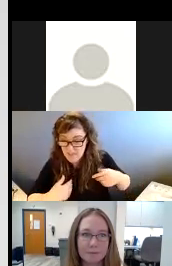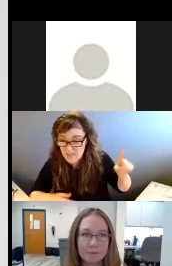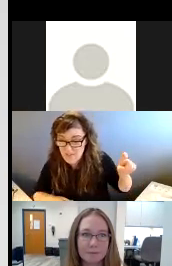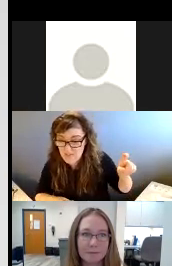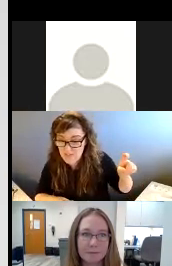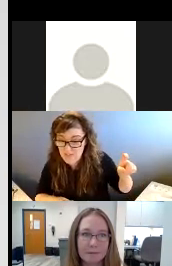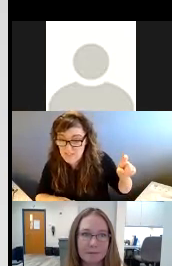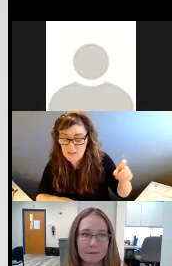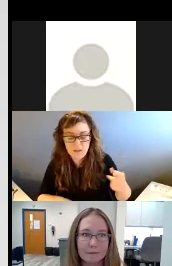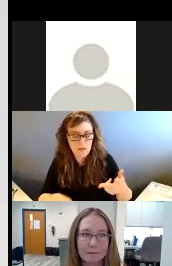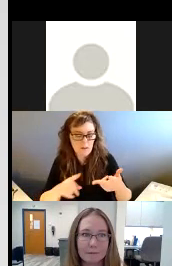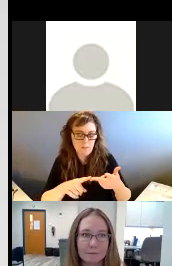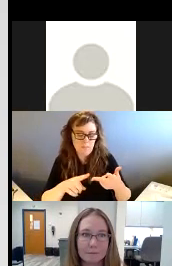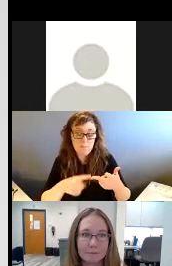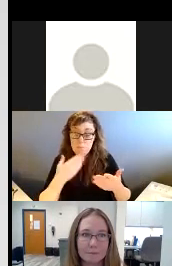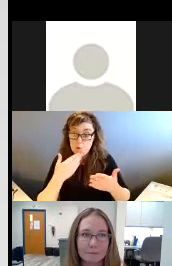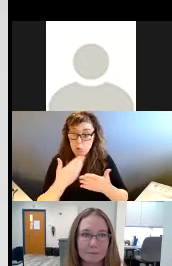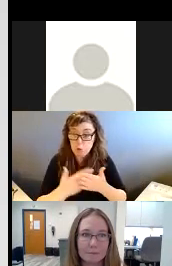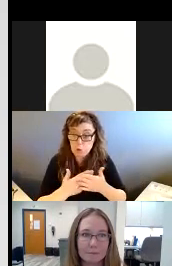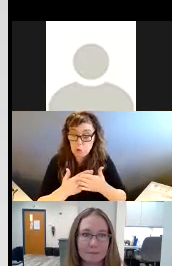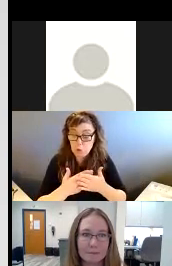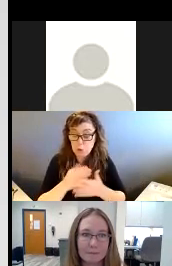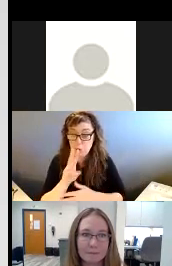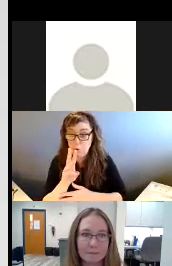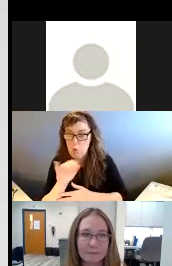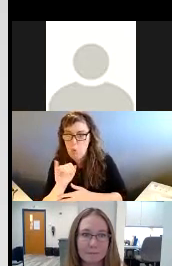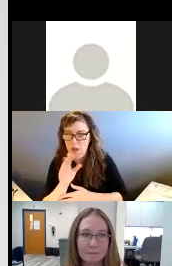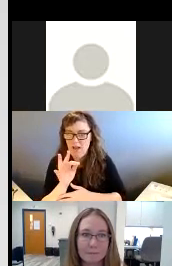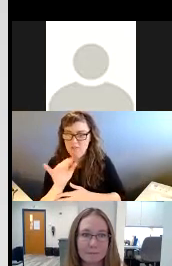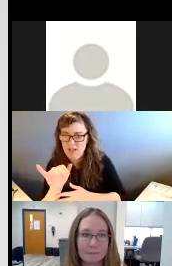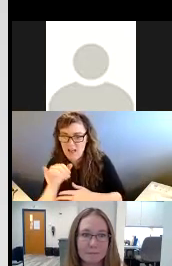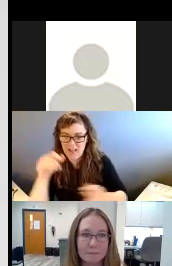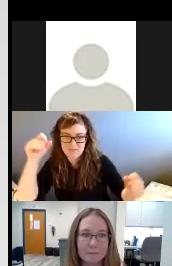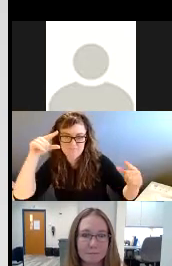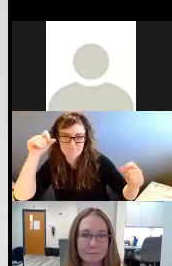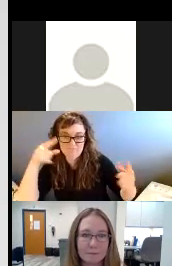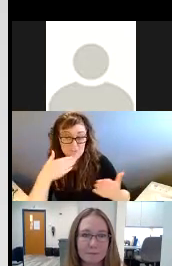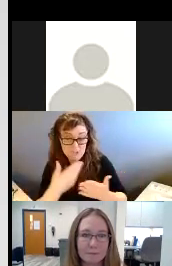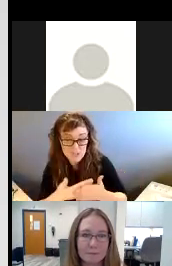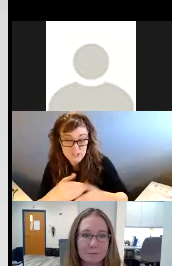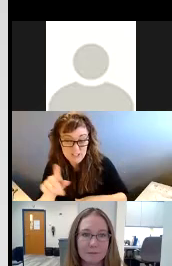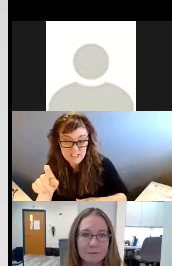DO THEY HAVE GOOD CELL RECEPTION? WE FOUND THAT IS PRIMARILY THE BIGGEST BURDEN.